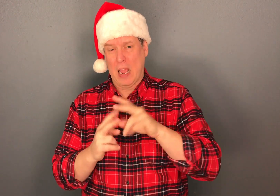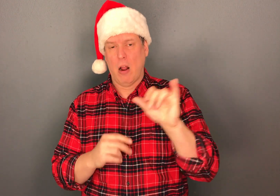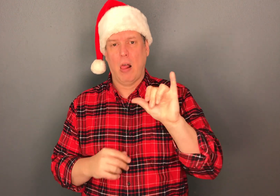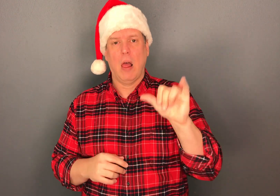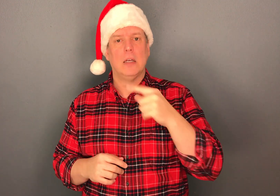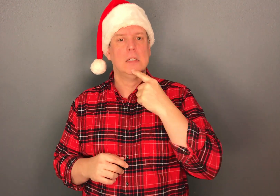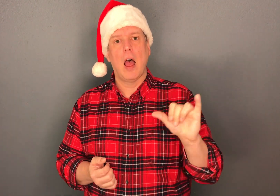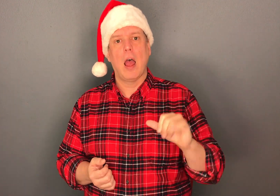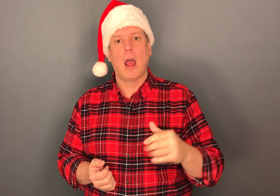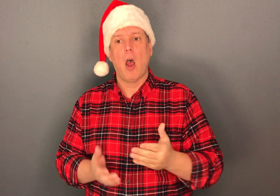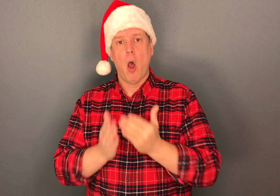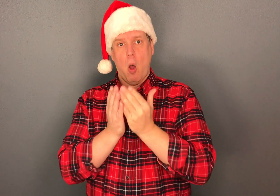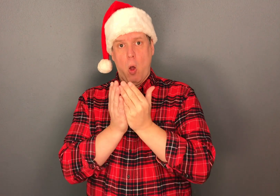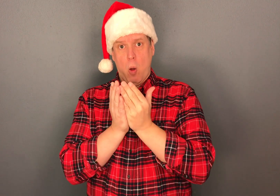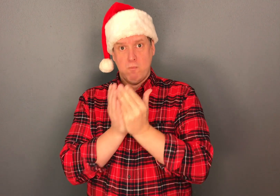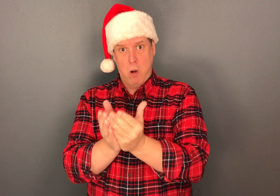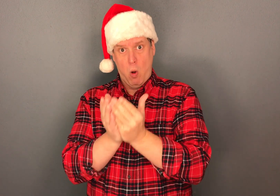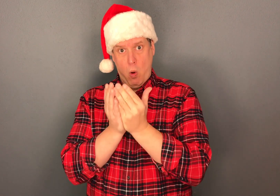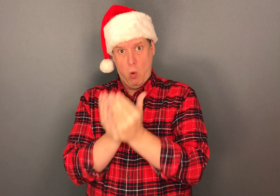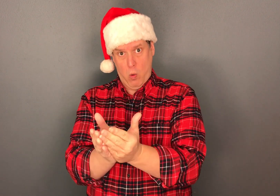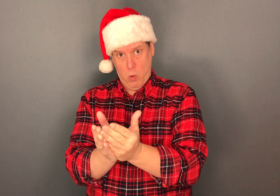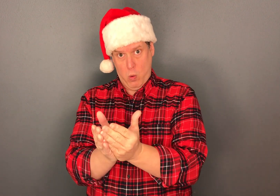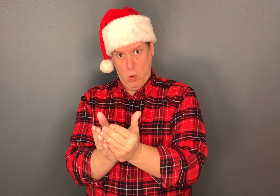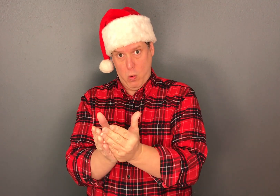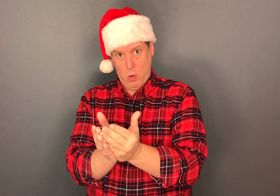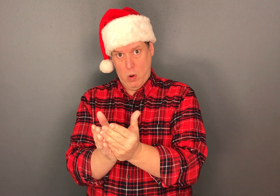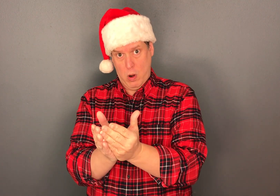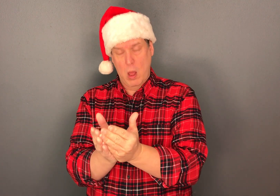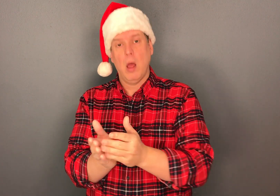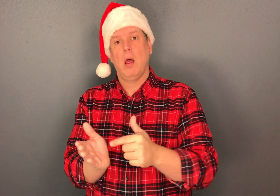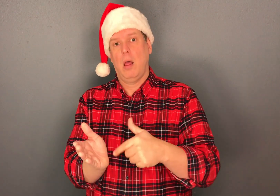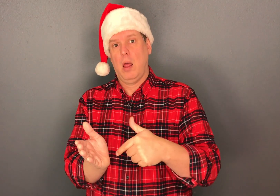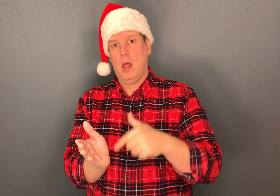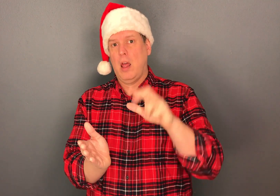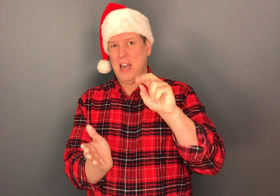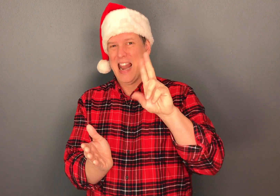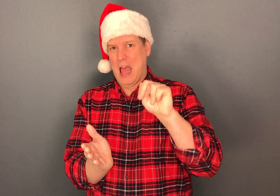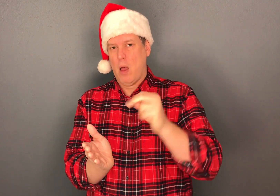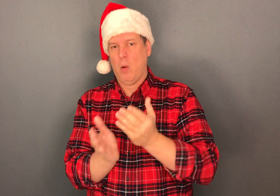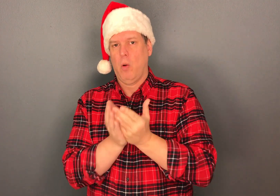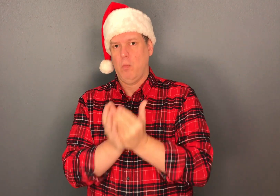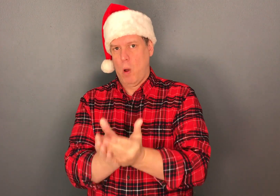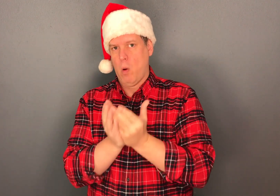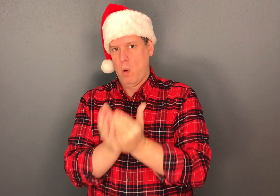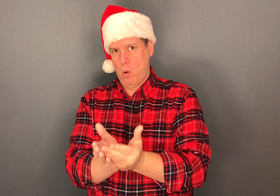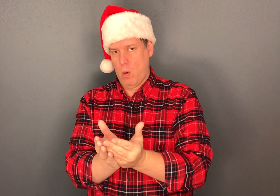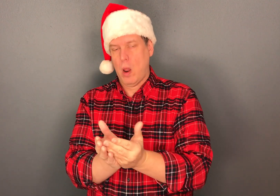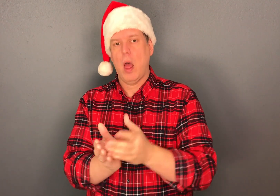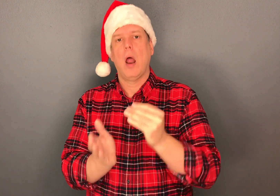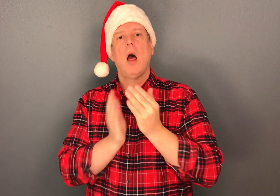people talk about noun-verb pairs. They talk about things like boat the noun and